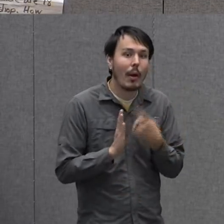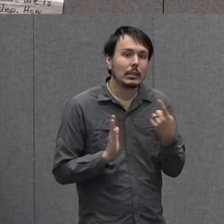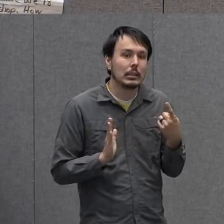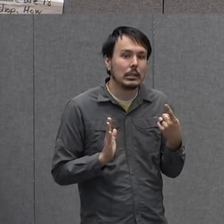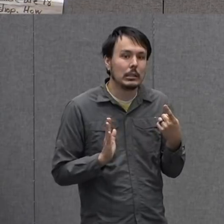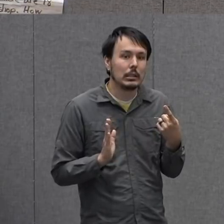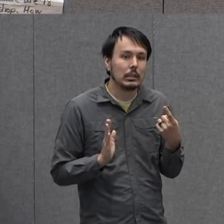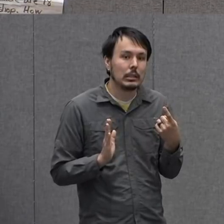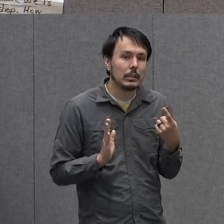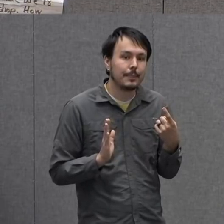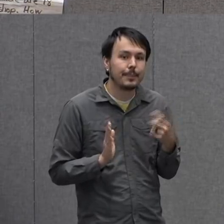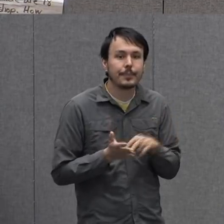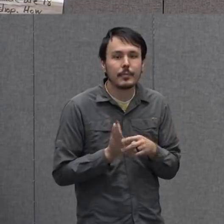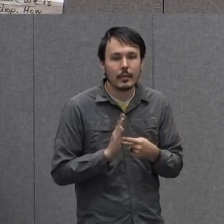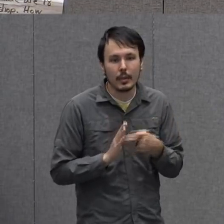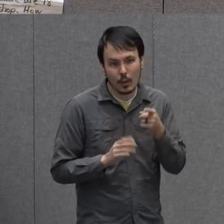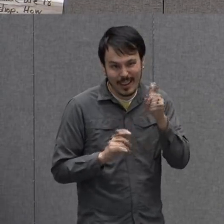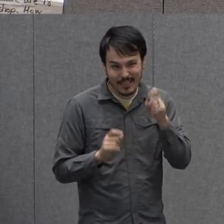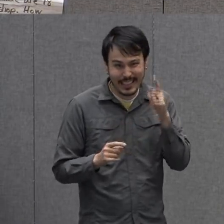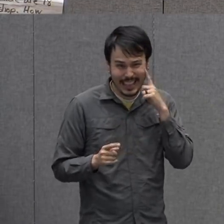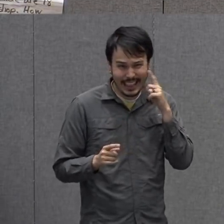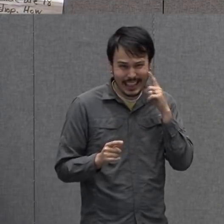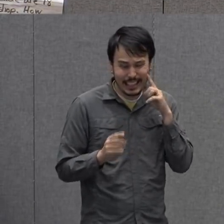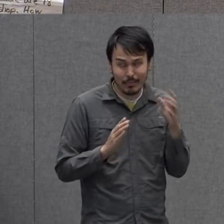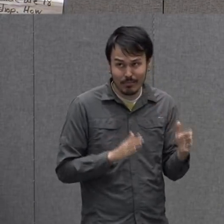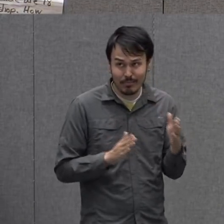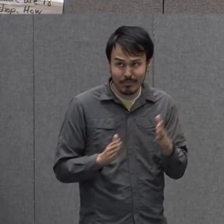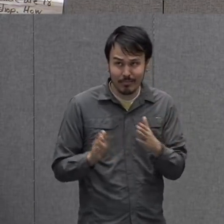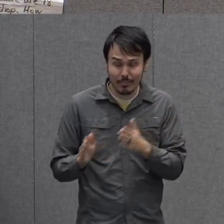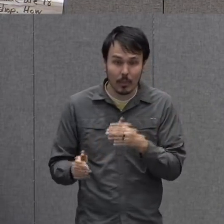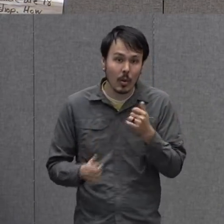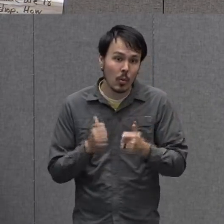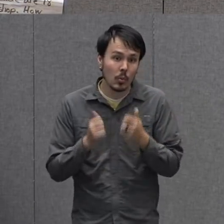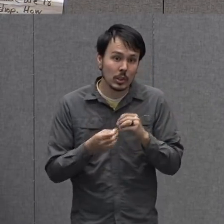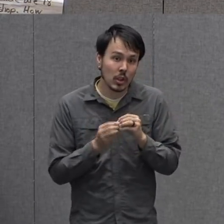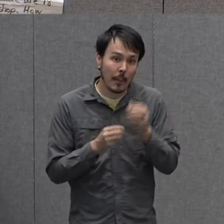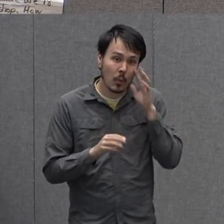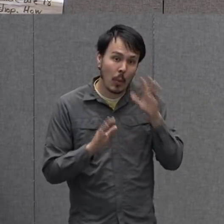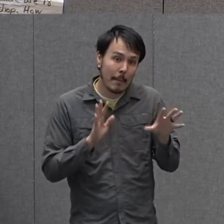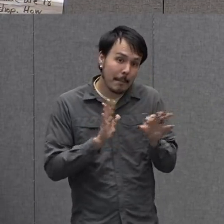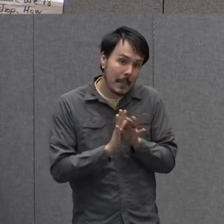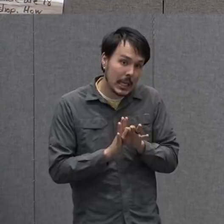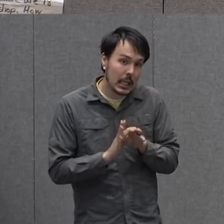So we have to think strategically and to which numbers we're gonna choose and to which numbers we're gonna